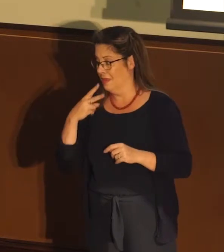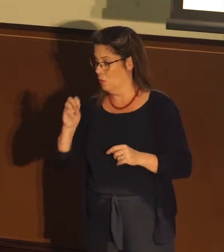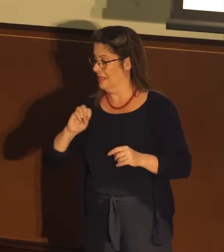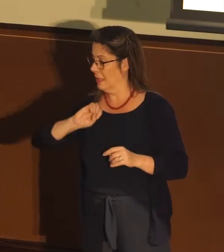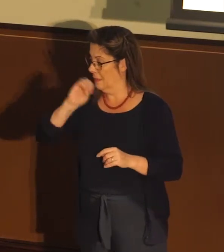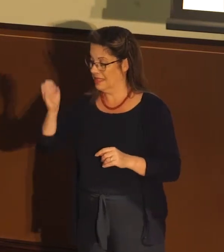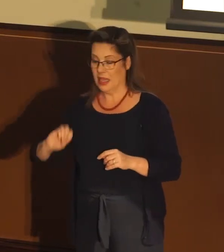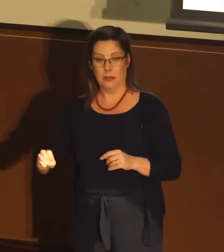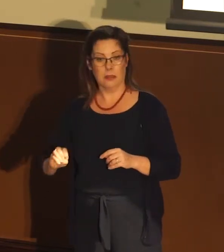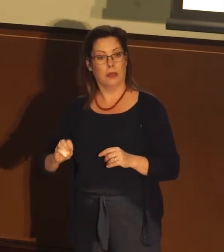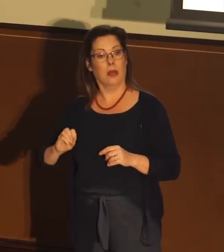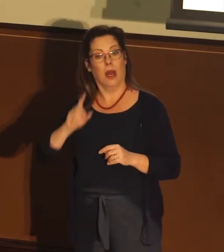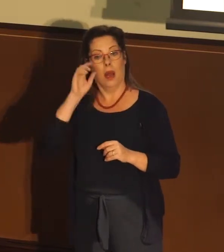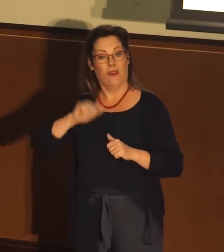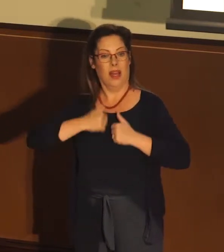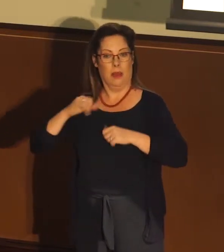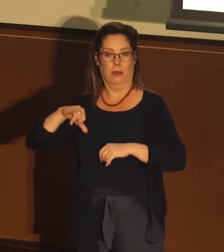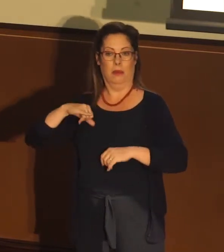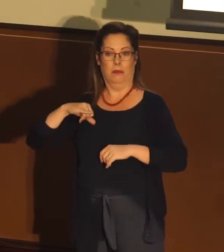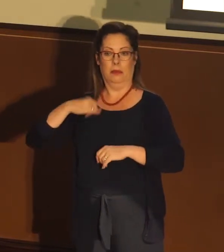And there's a few good reasons for that.